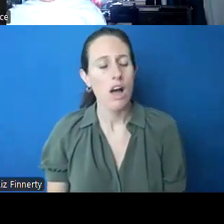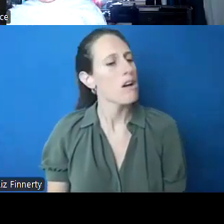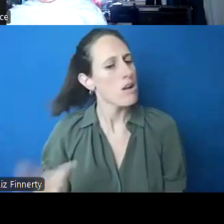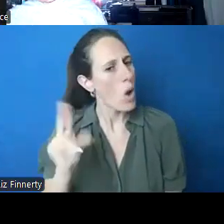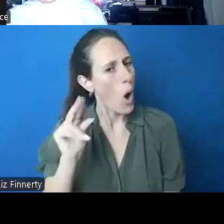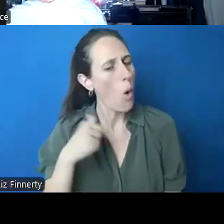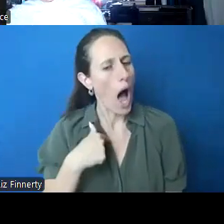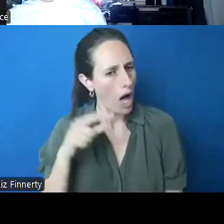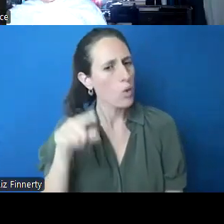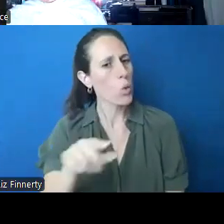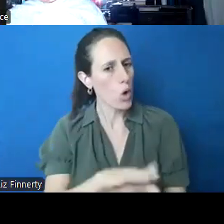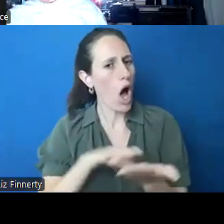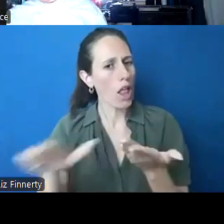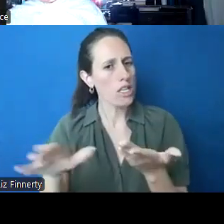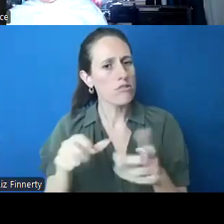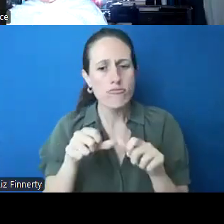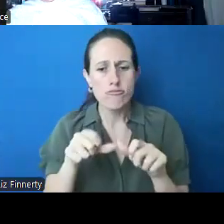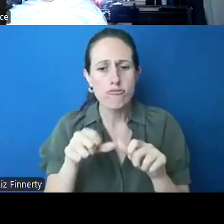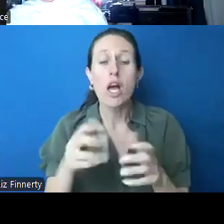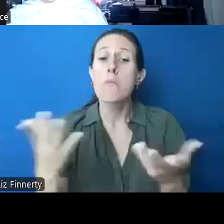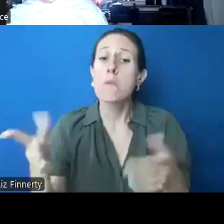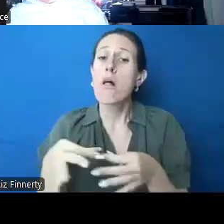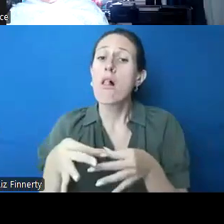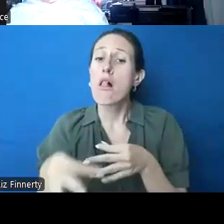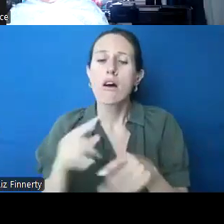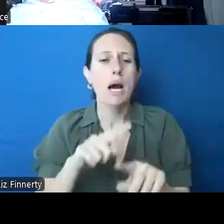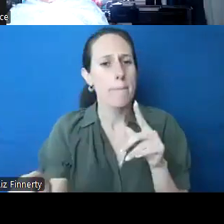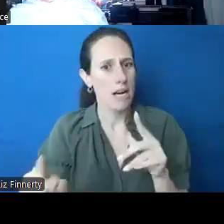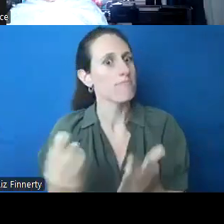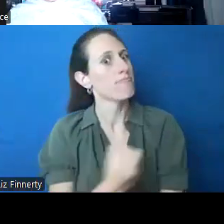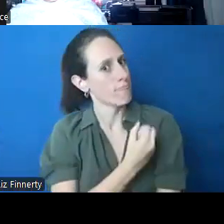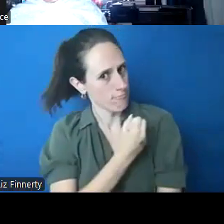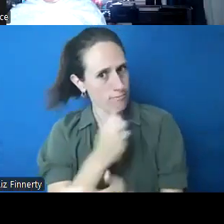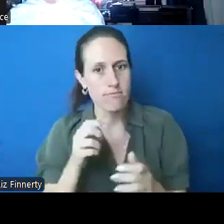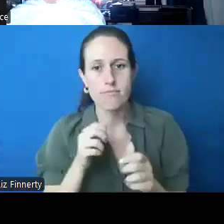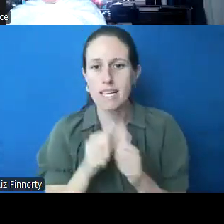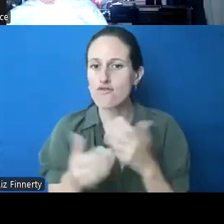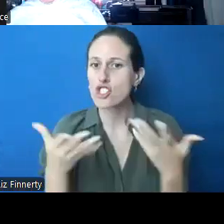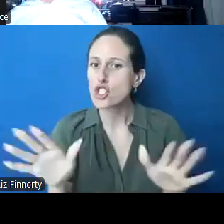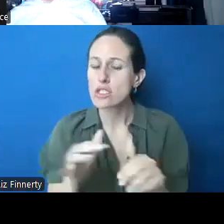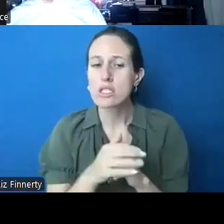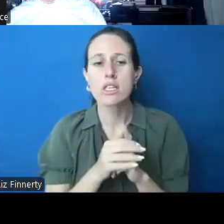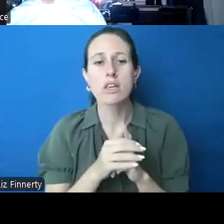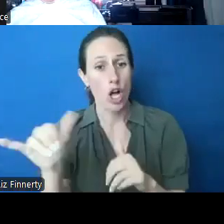took me longer. I went to law